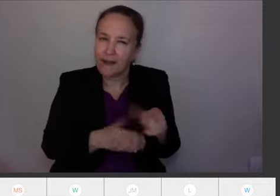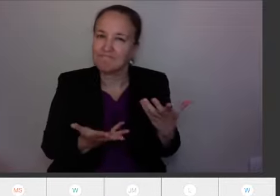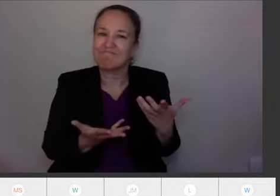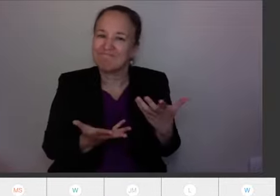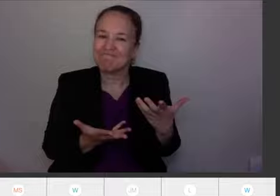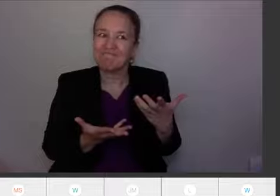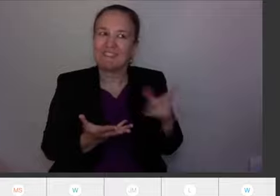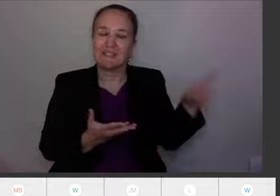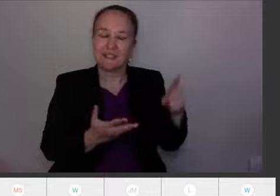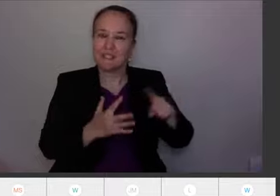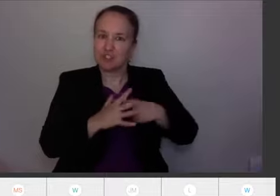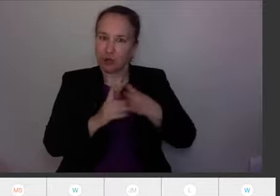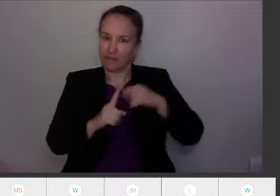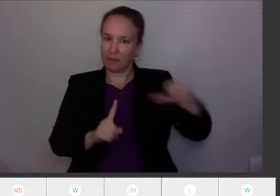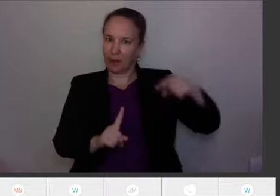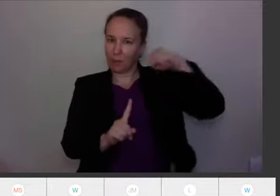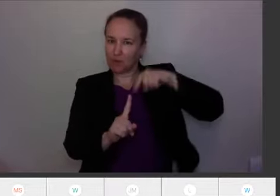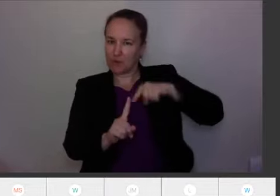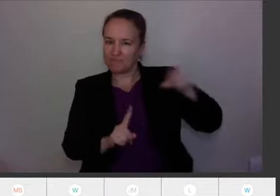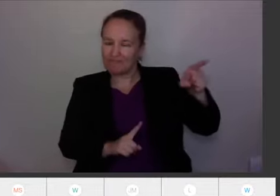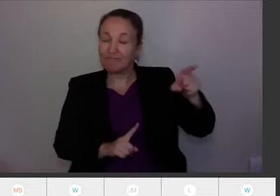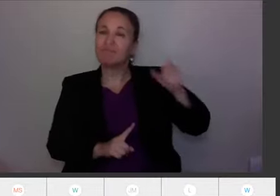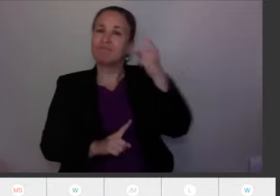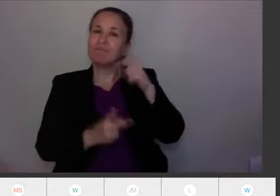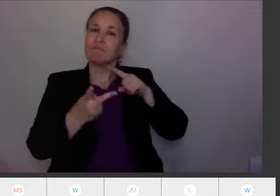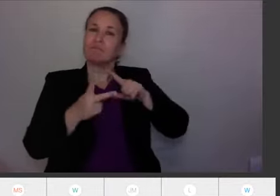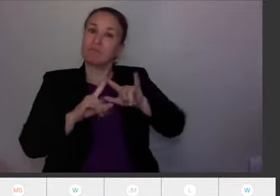are starting from these schools are also trying to balance